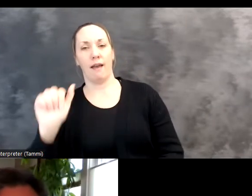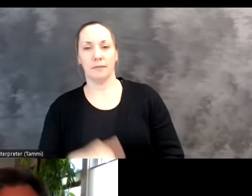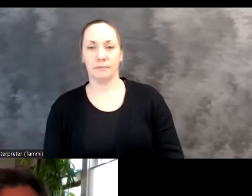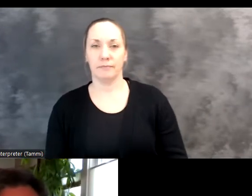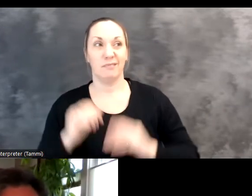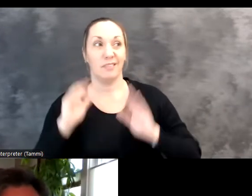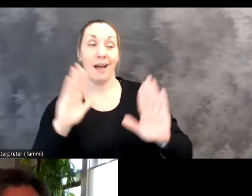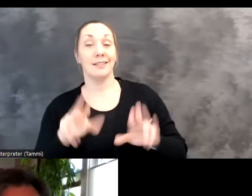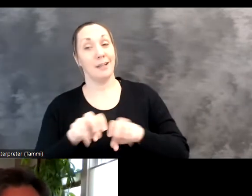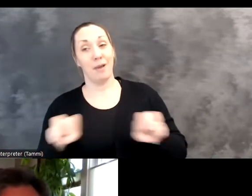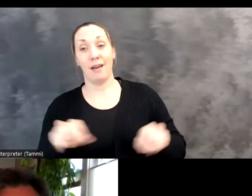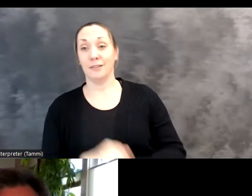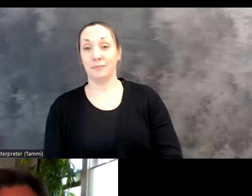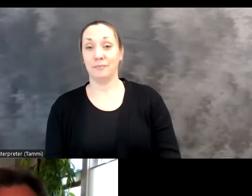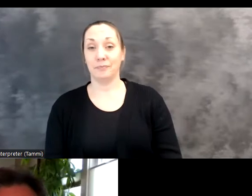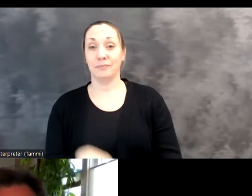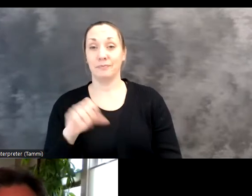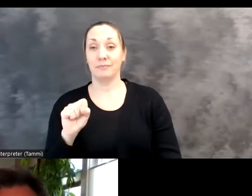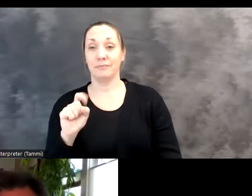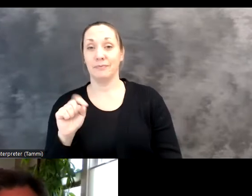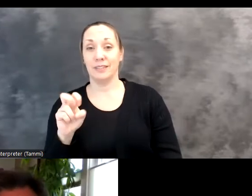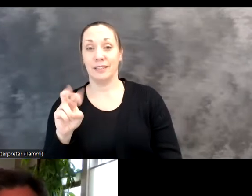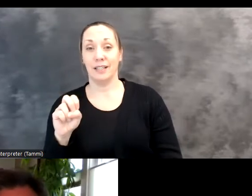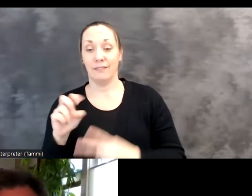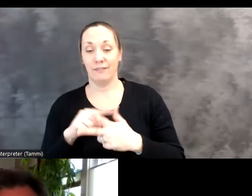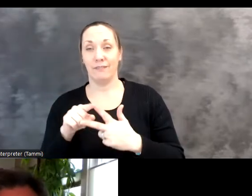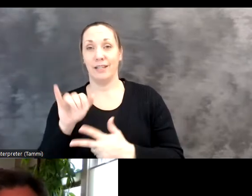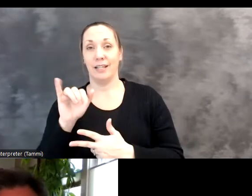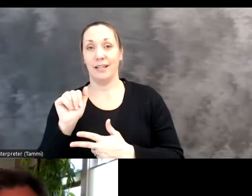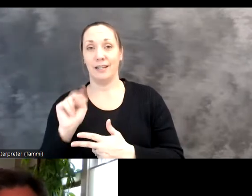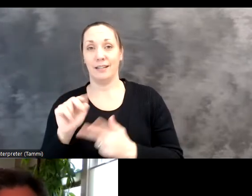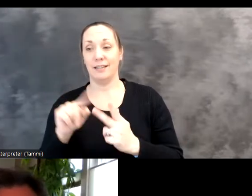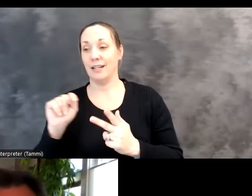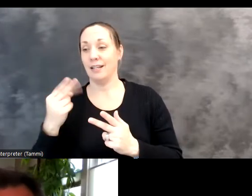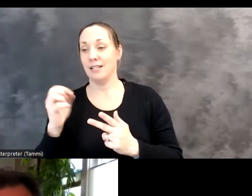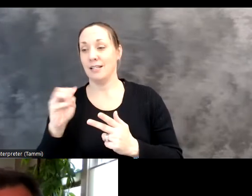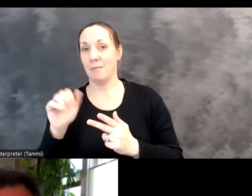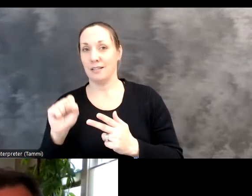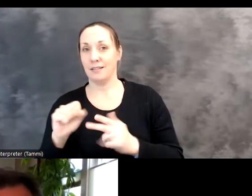Q&A. If anybody has any questions, please put them in the Q&A